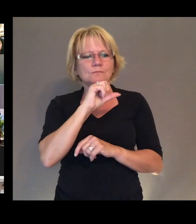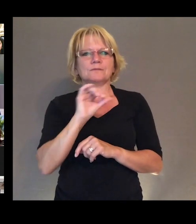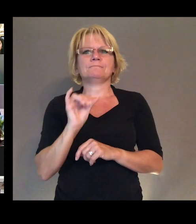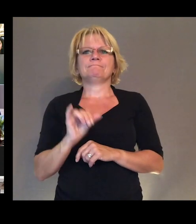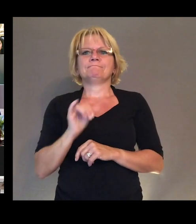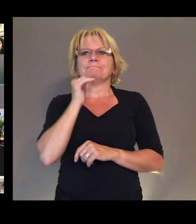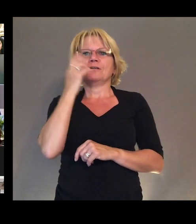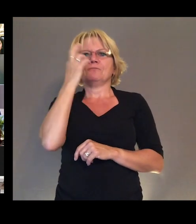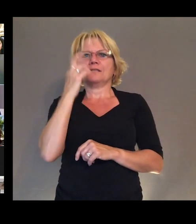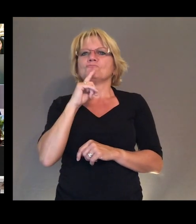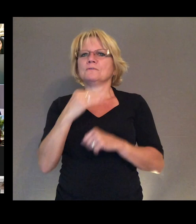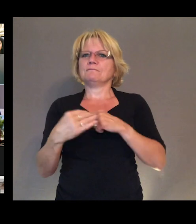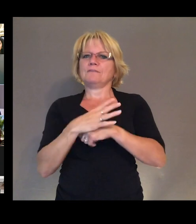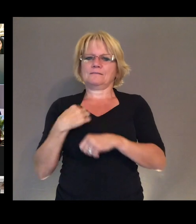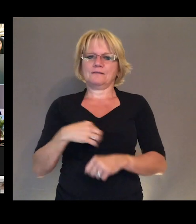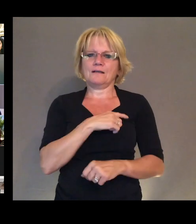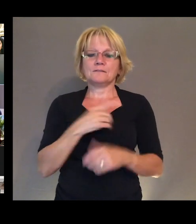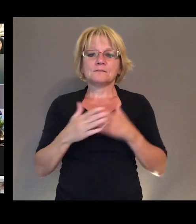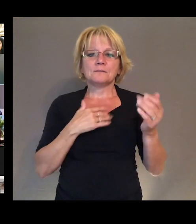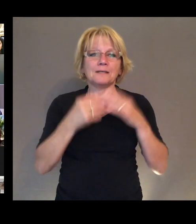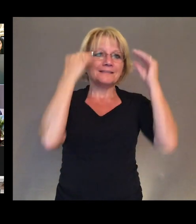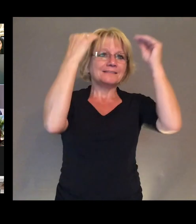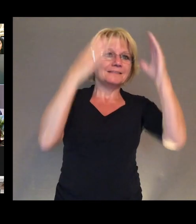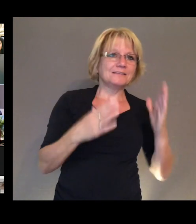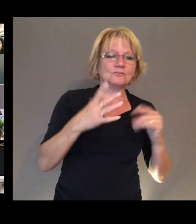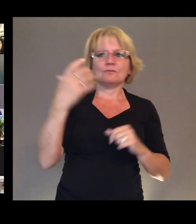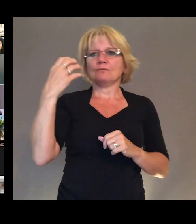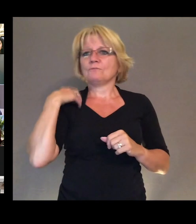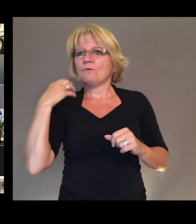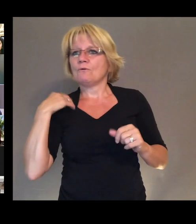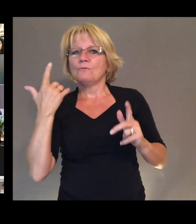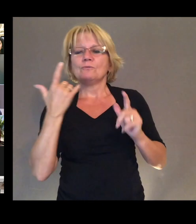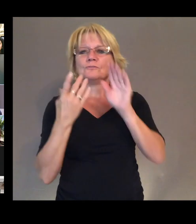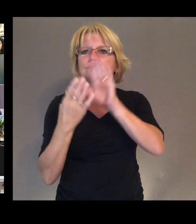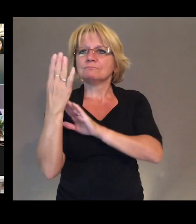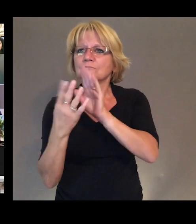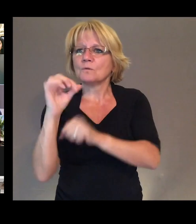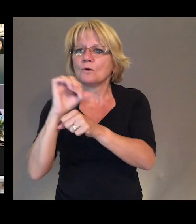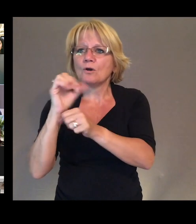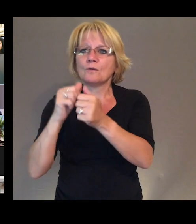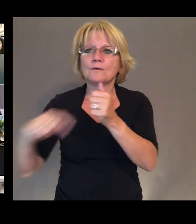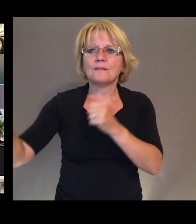I don't care if we are a teacher or coach, frontline, if we, you know, we're an administrator,